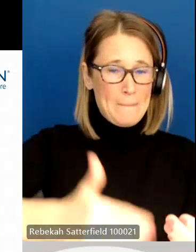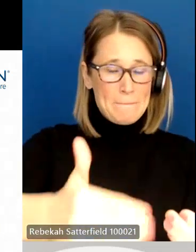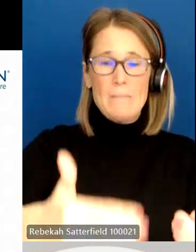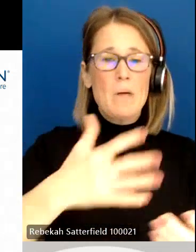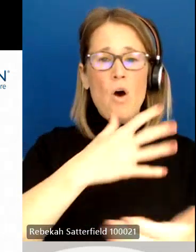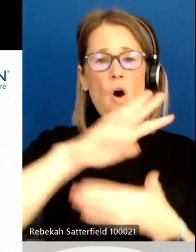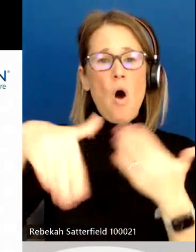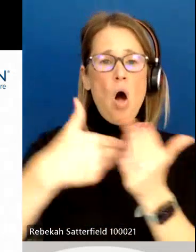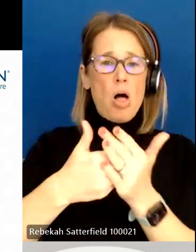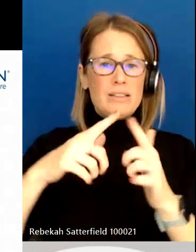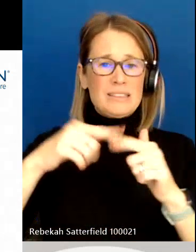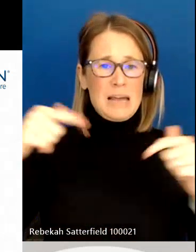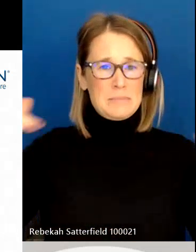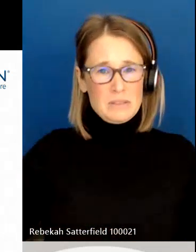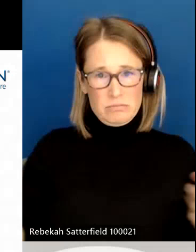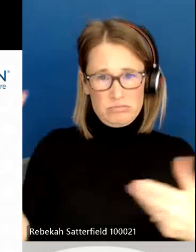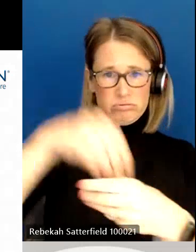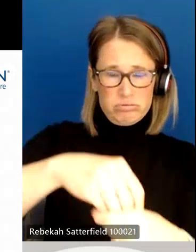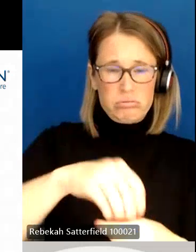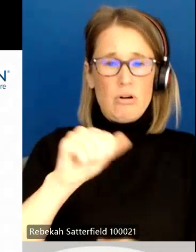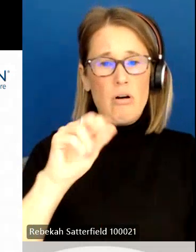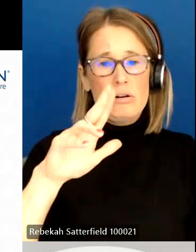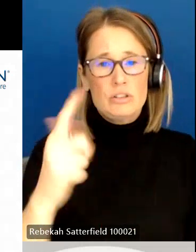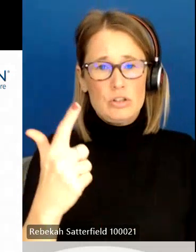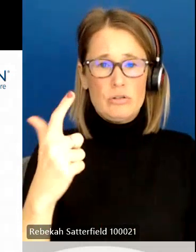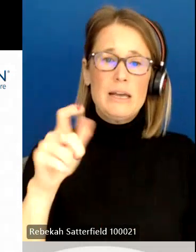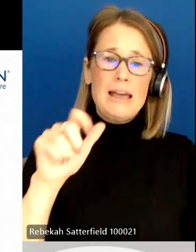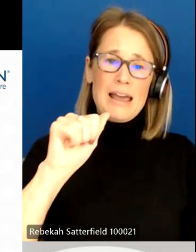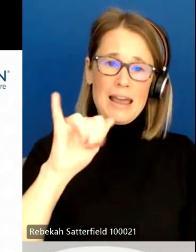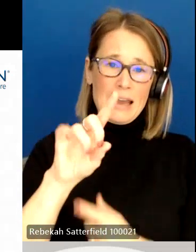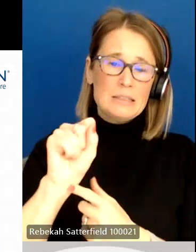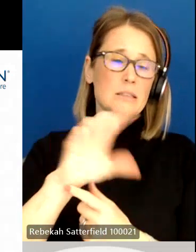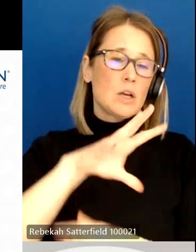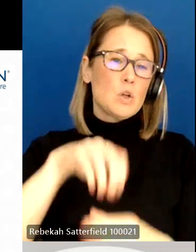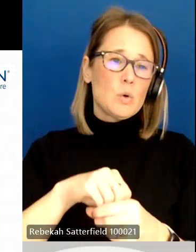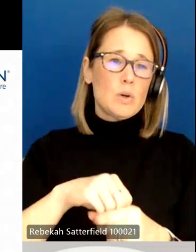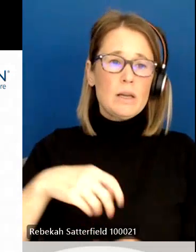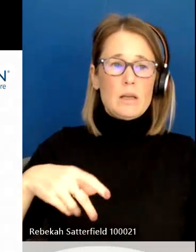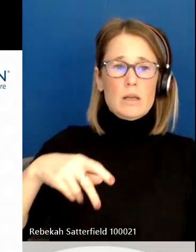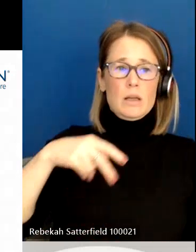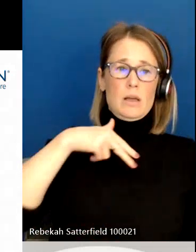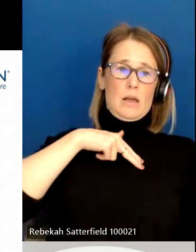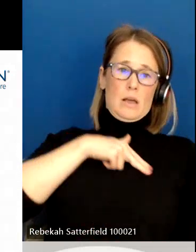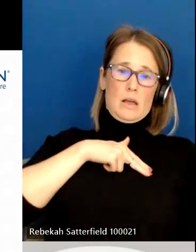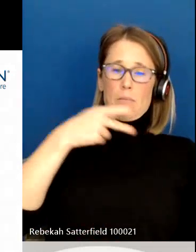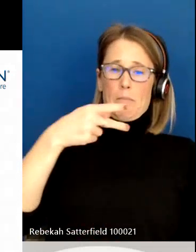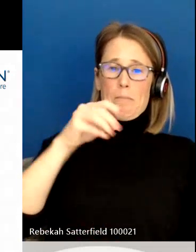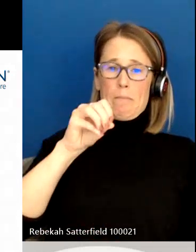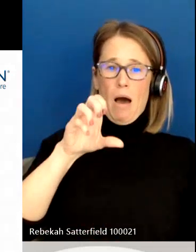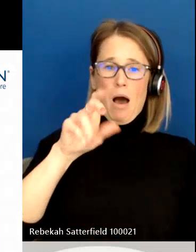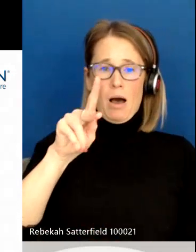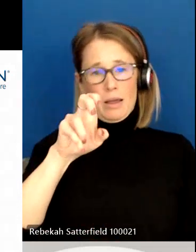auxiliary uh AIDS including pocket talkers which is a hearing amplifier so we would keep these and